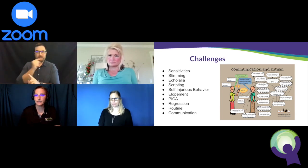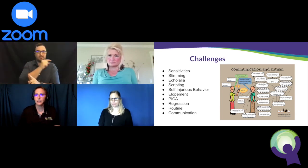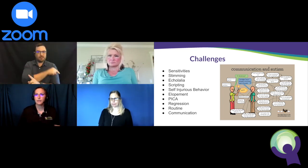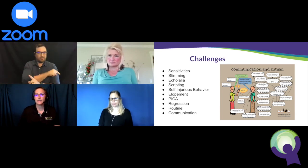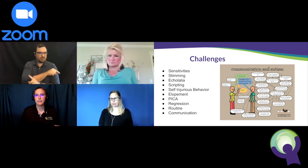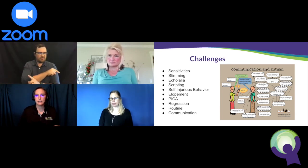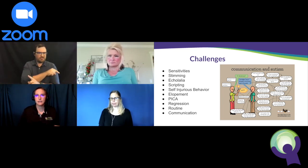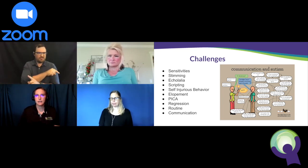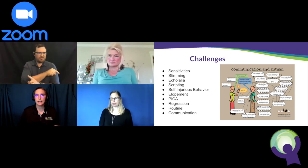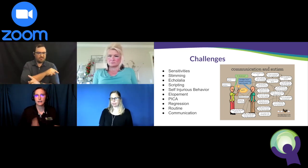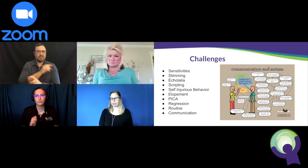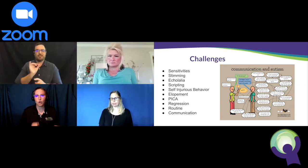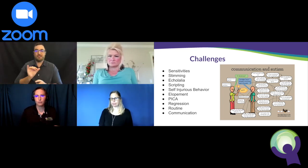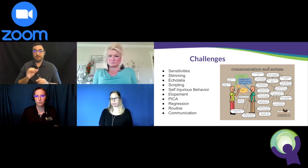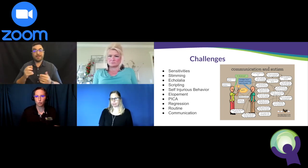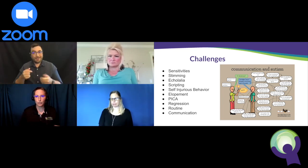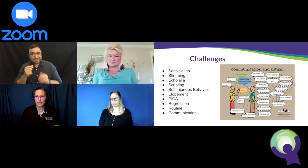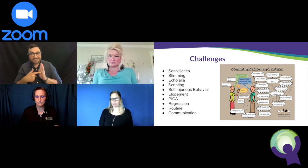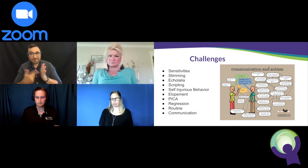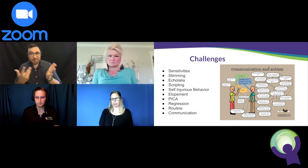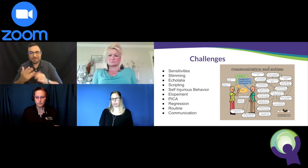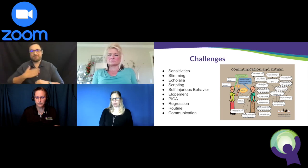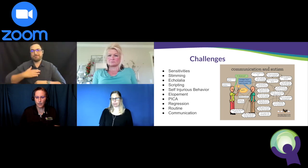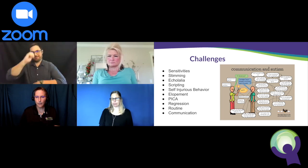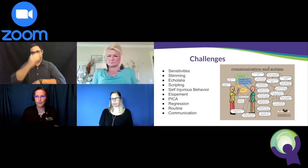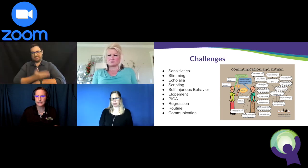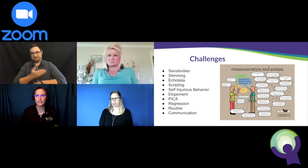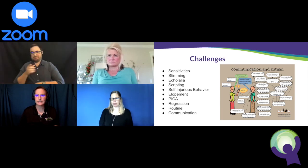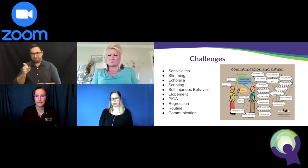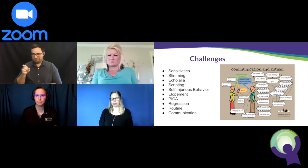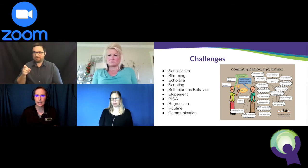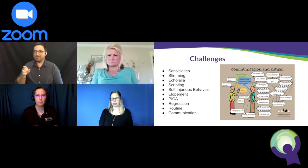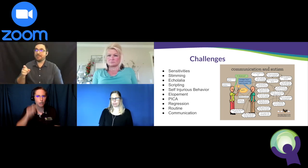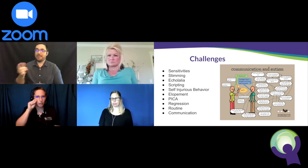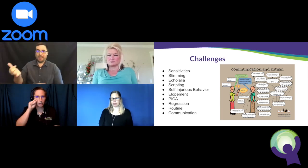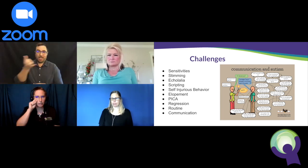I got a phone call from school one day that my son had taken black marker